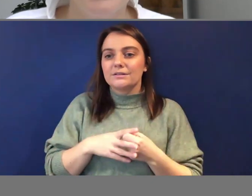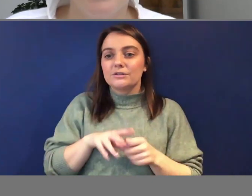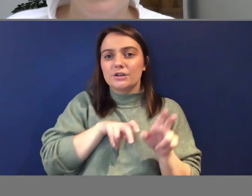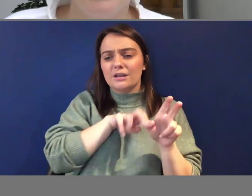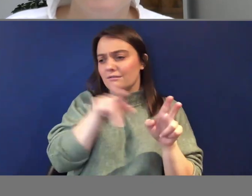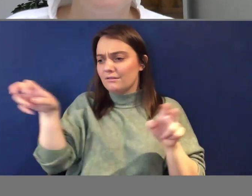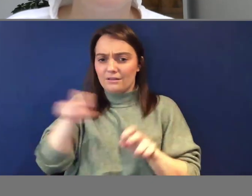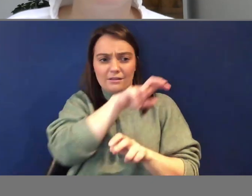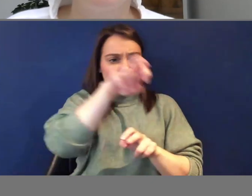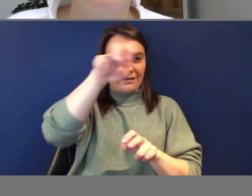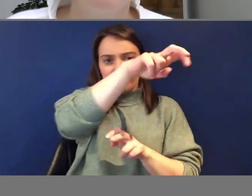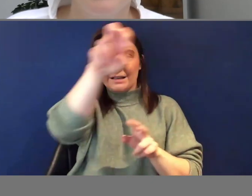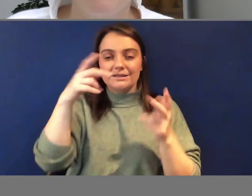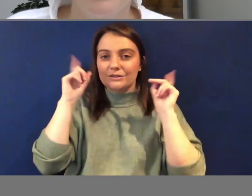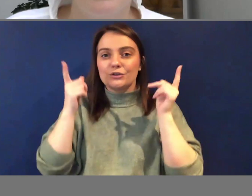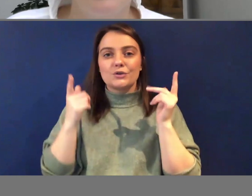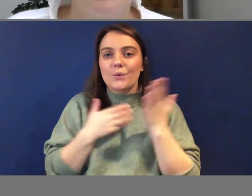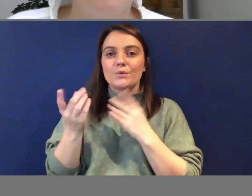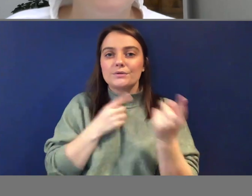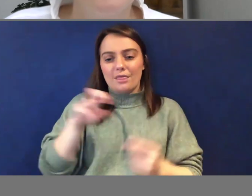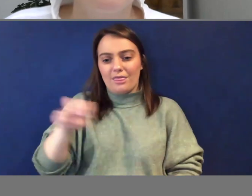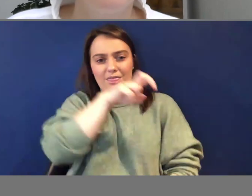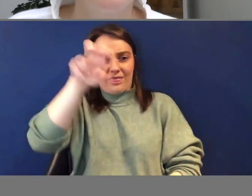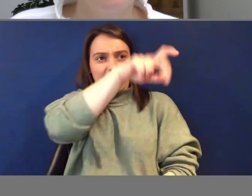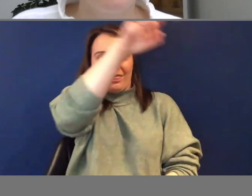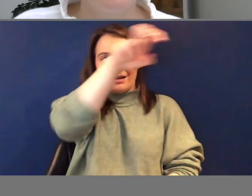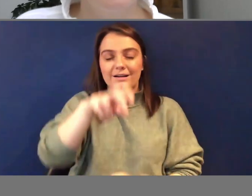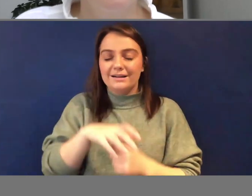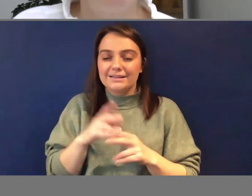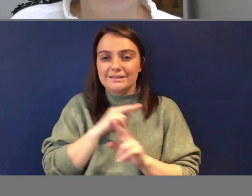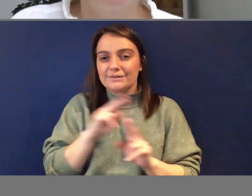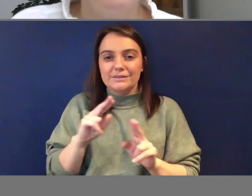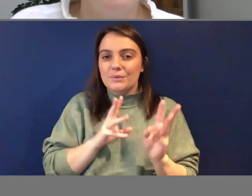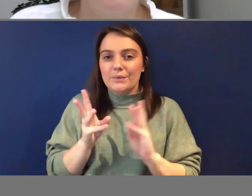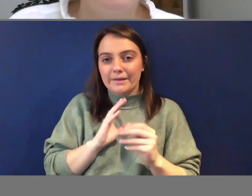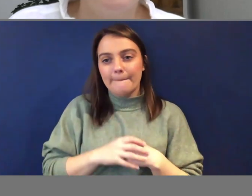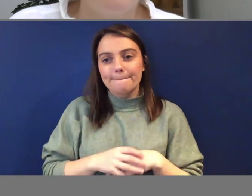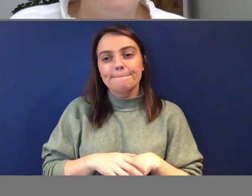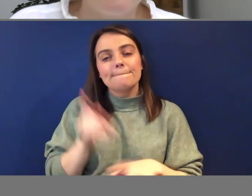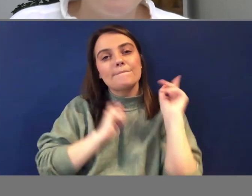one side of the stairs the other up and then back down again so if you think about you know even the